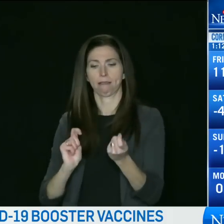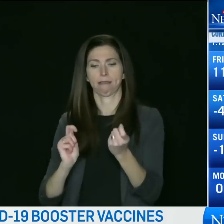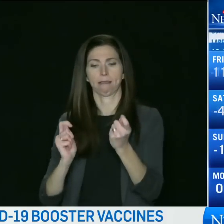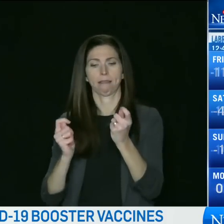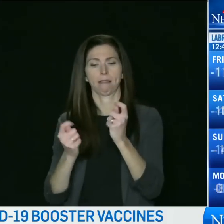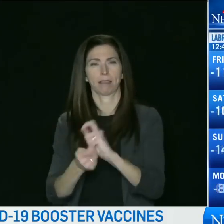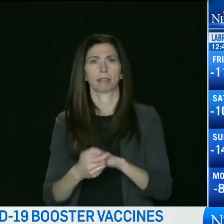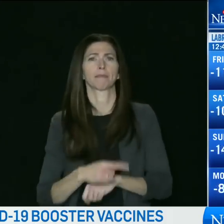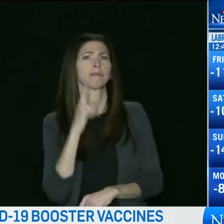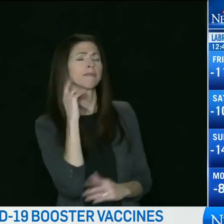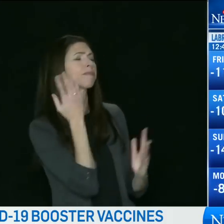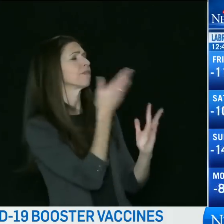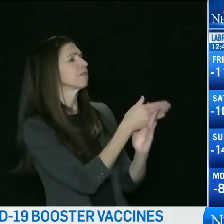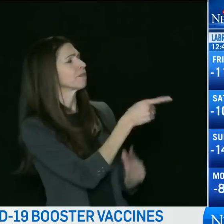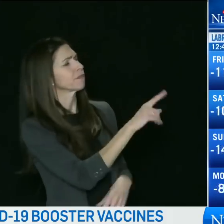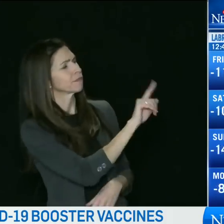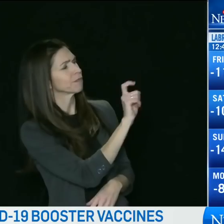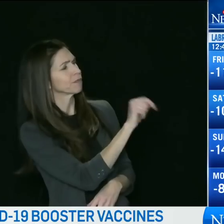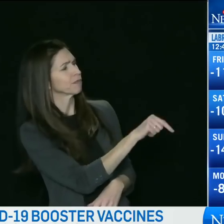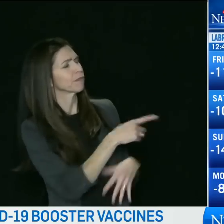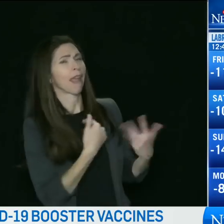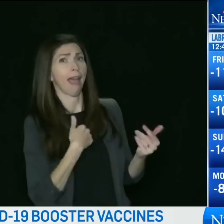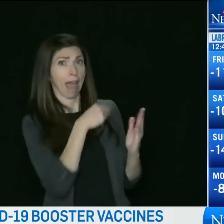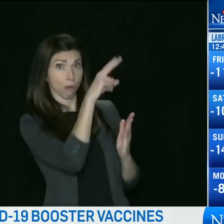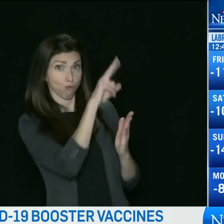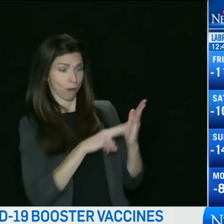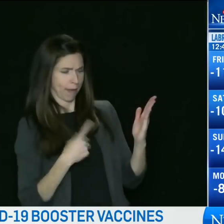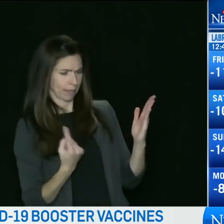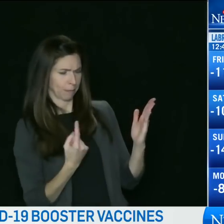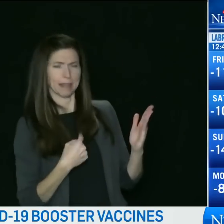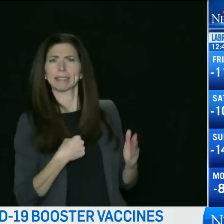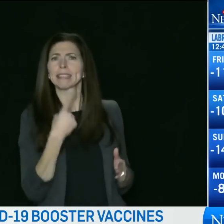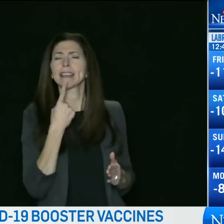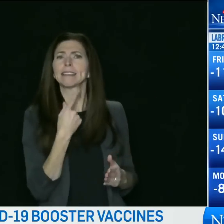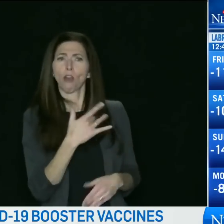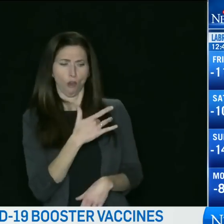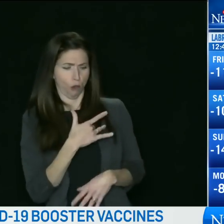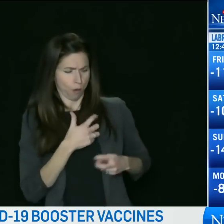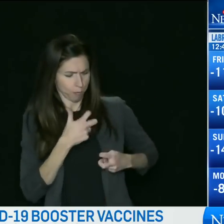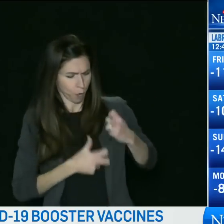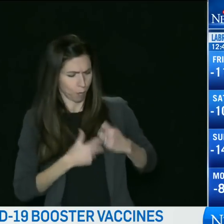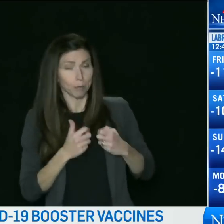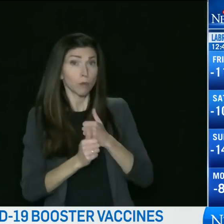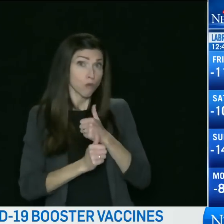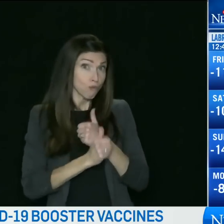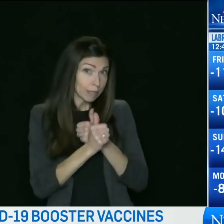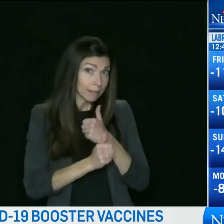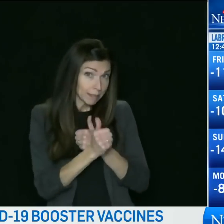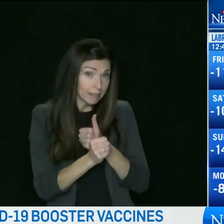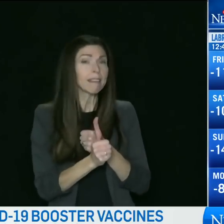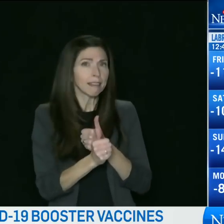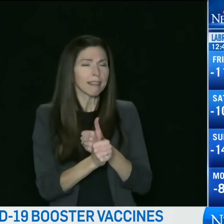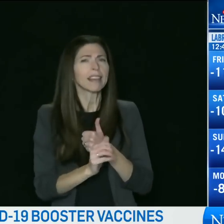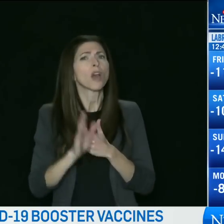Reporter: THANK YOU. I ALSO WANTED TO AND -- I NOTICED IN THE LITERATURE